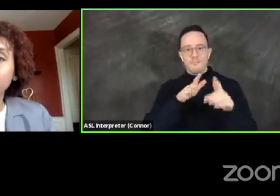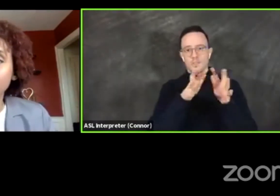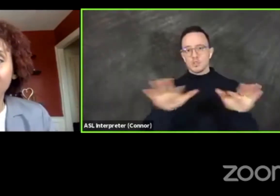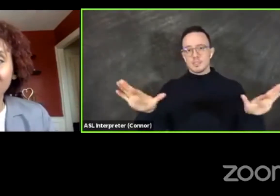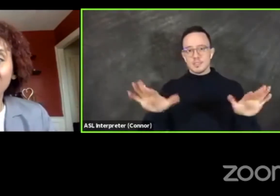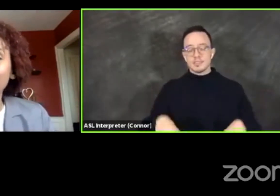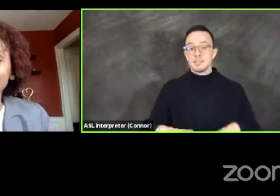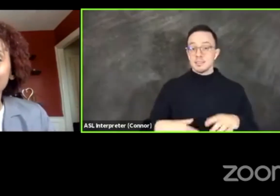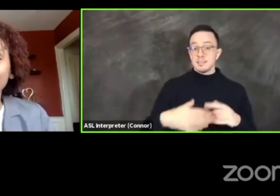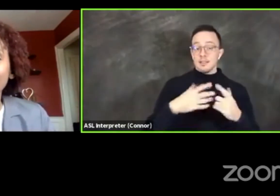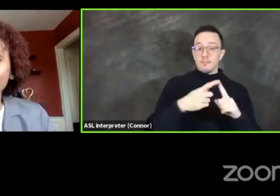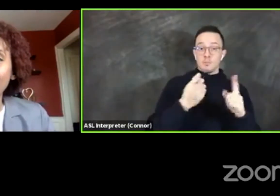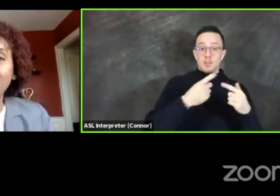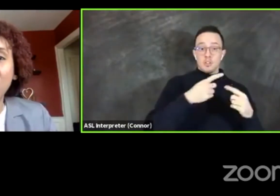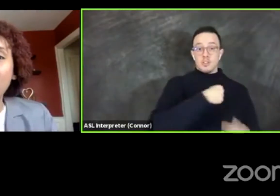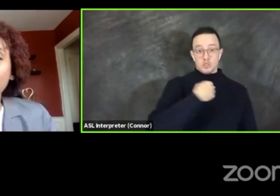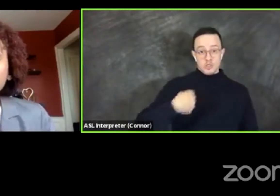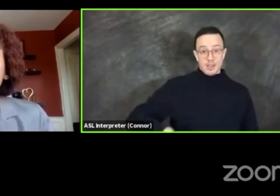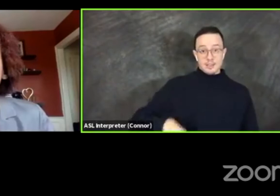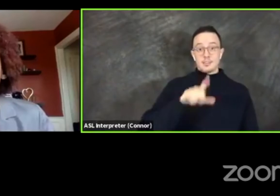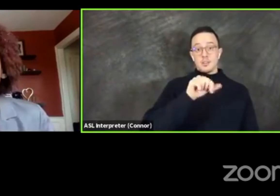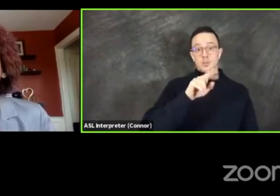YEAR TO WEST INDIAN CARNIVAL, FROM THE FESTIVAL